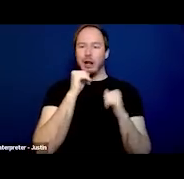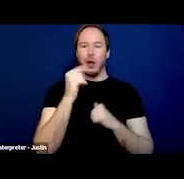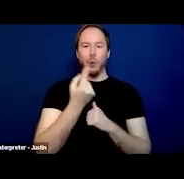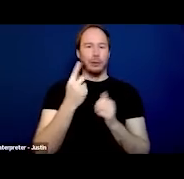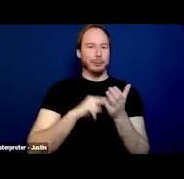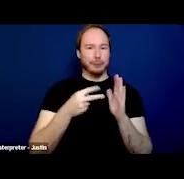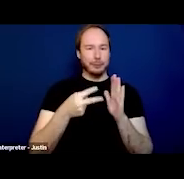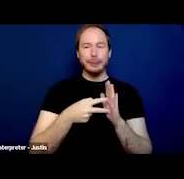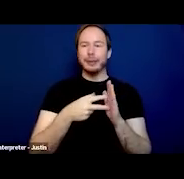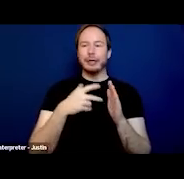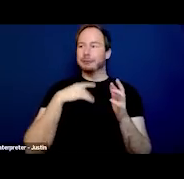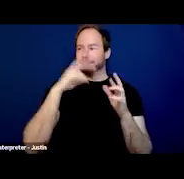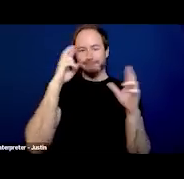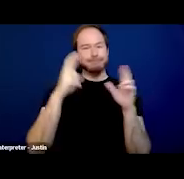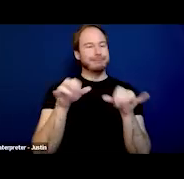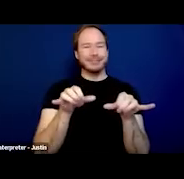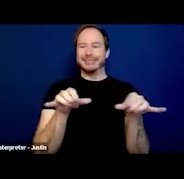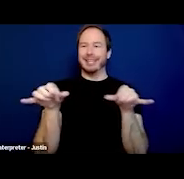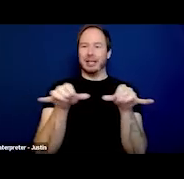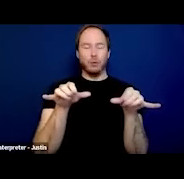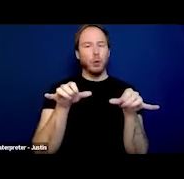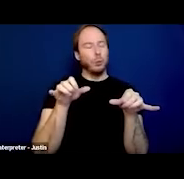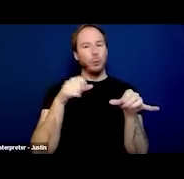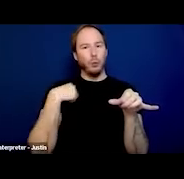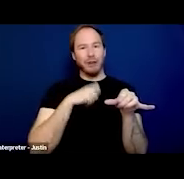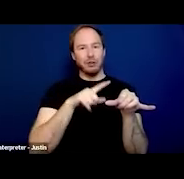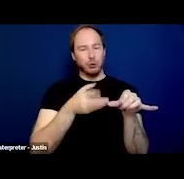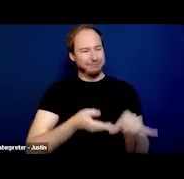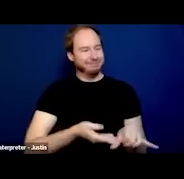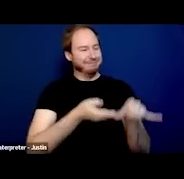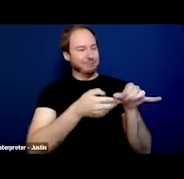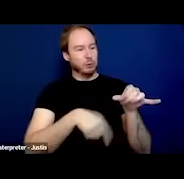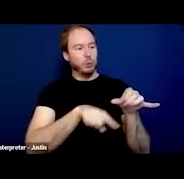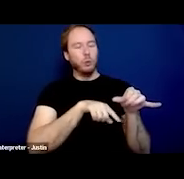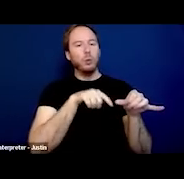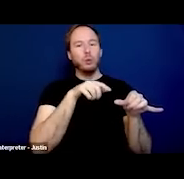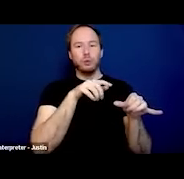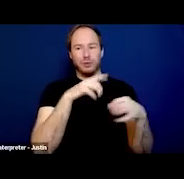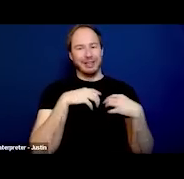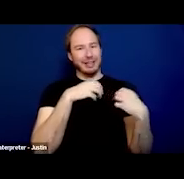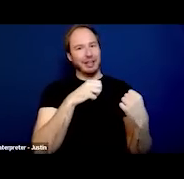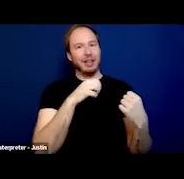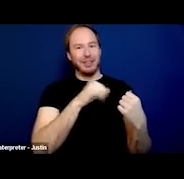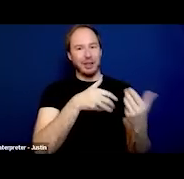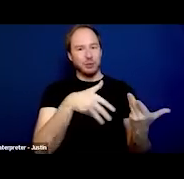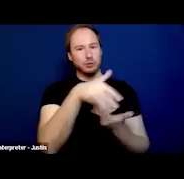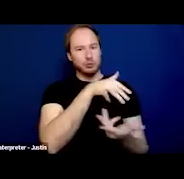or treating everyone the same. It's also about healing those social conditions and individual vulnerabilities